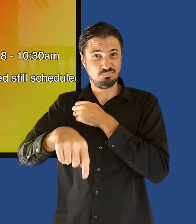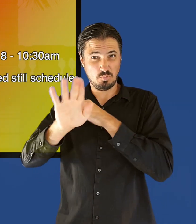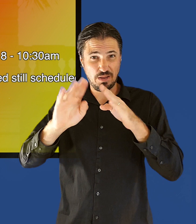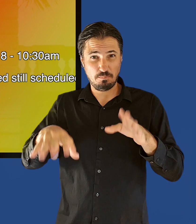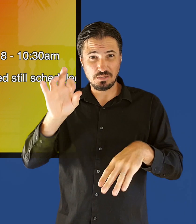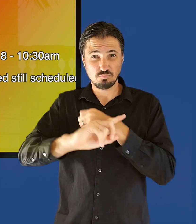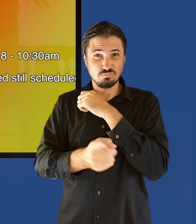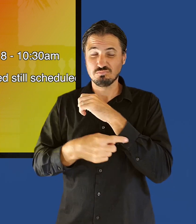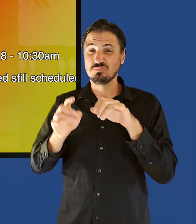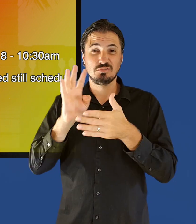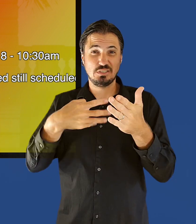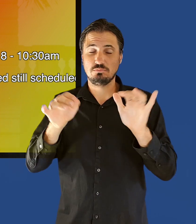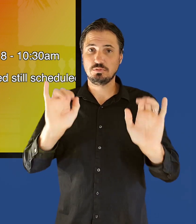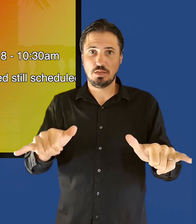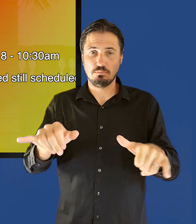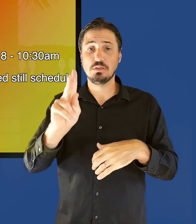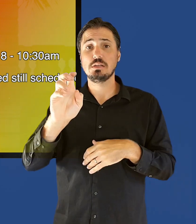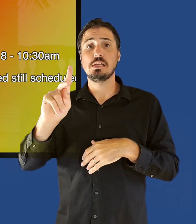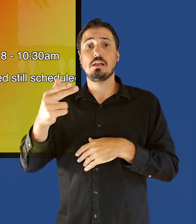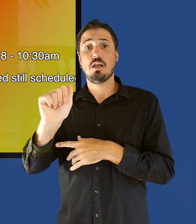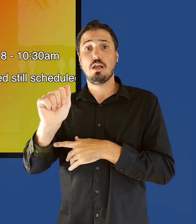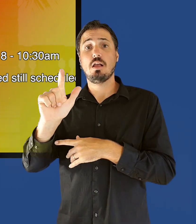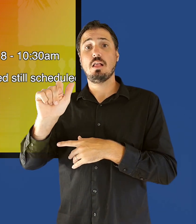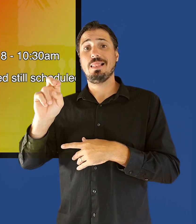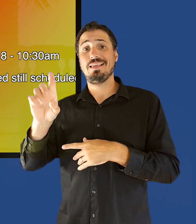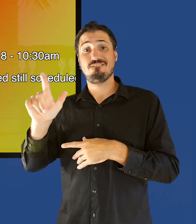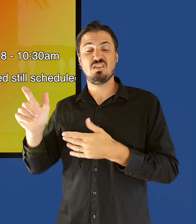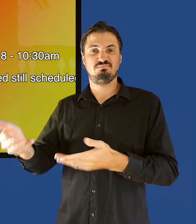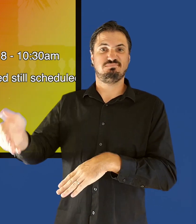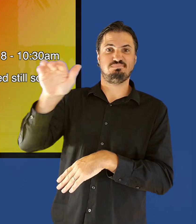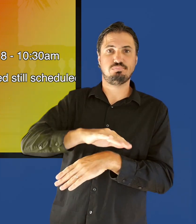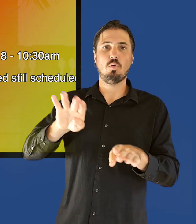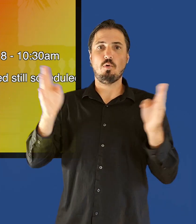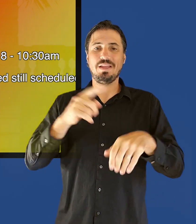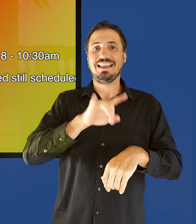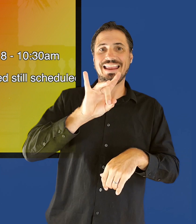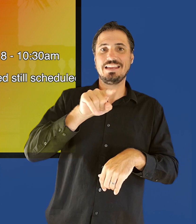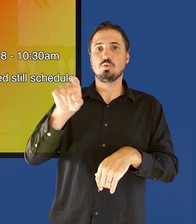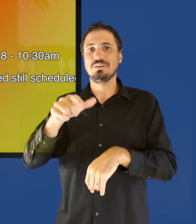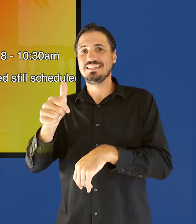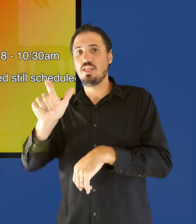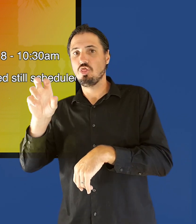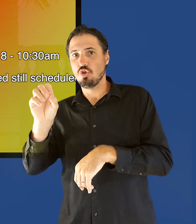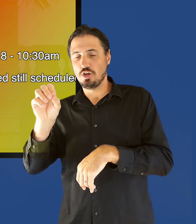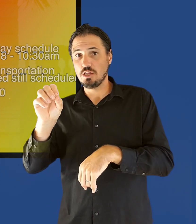The Kekaha Landfill will be open from 8 to 10:30 a.m. for commercial businesses and the public.